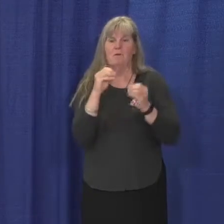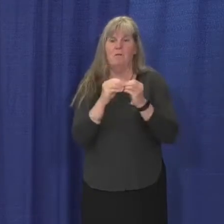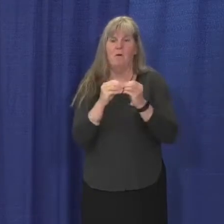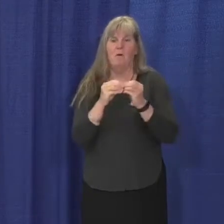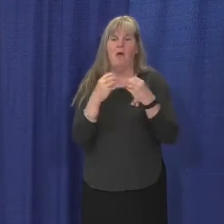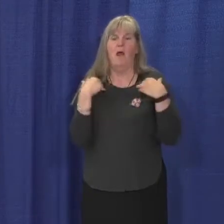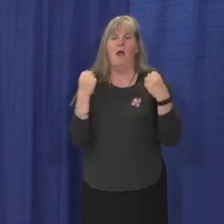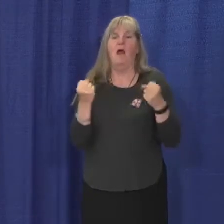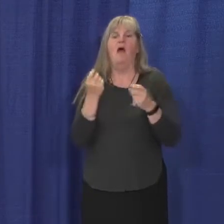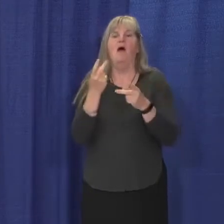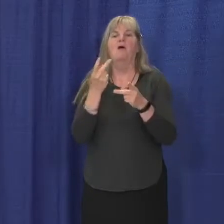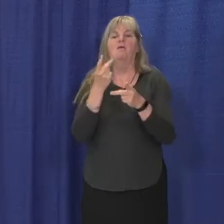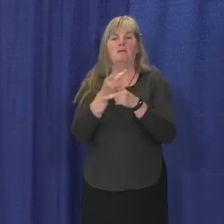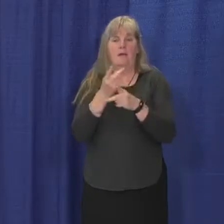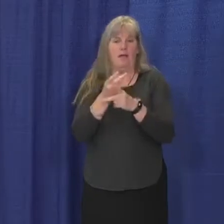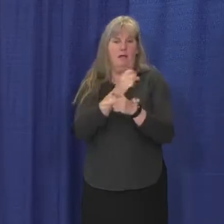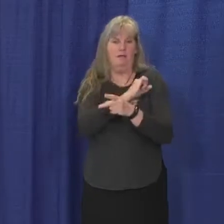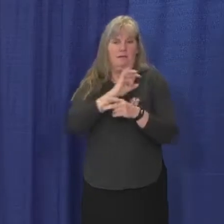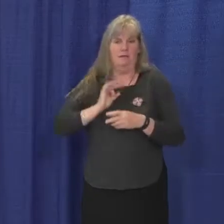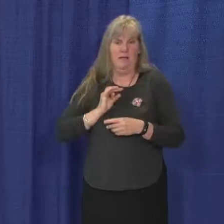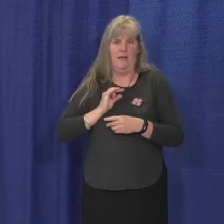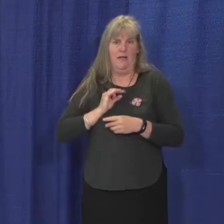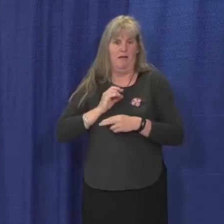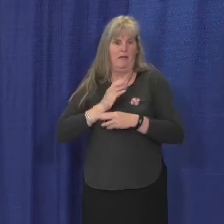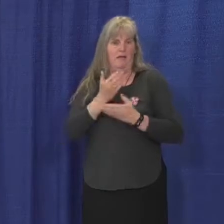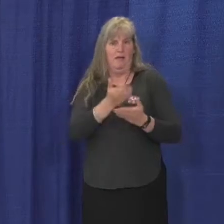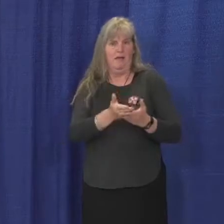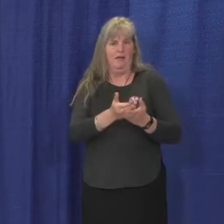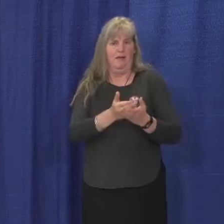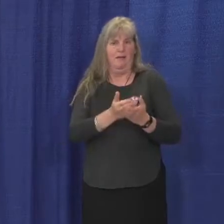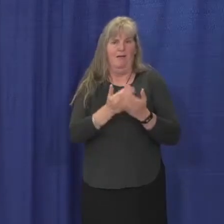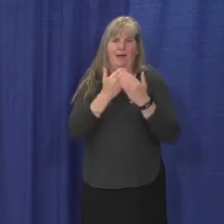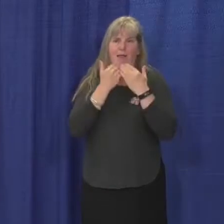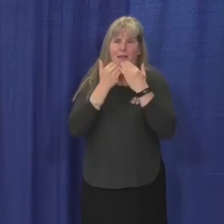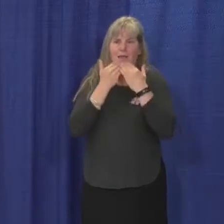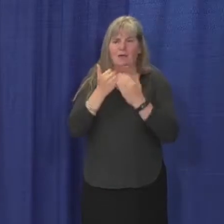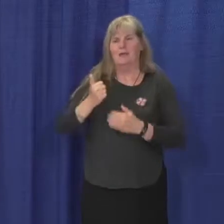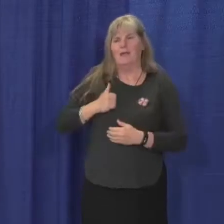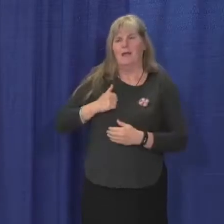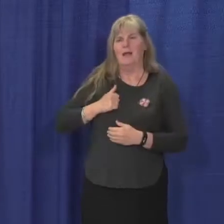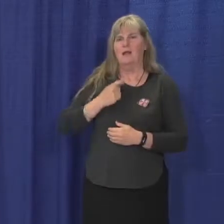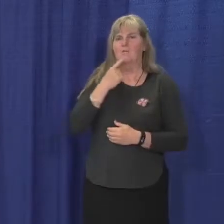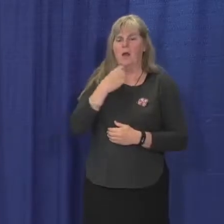11 additional healthcare staff on the ground supporting our teams thanks to the Canadian Red